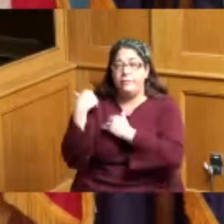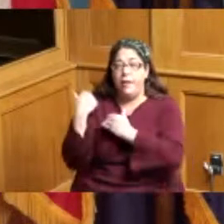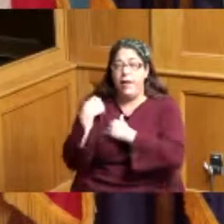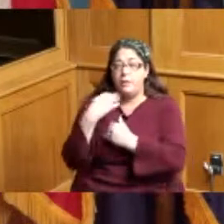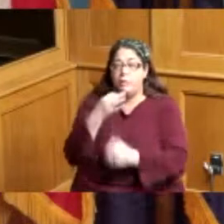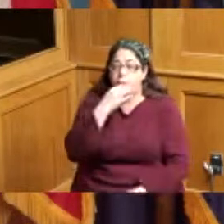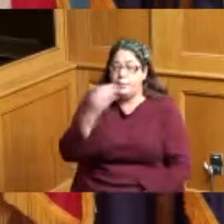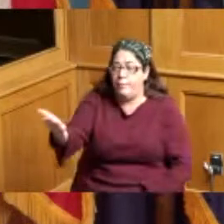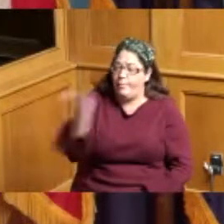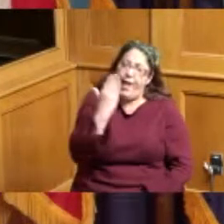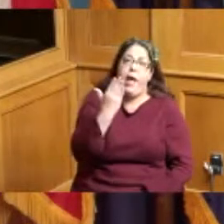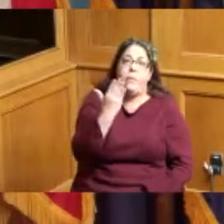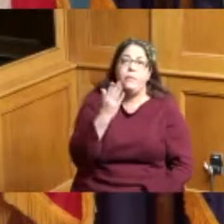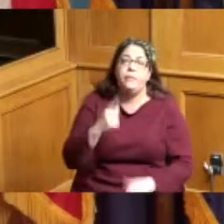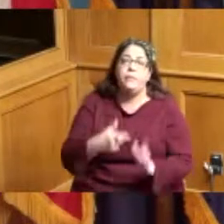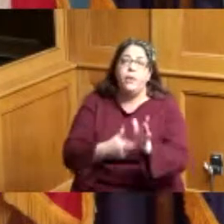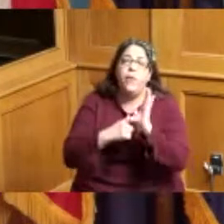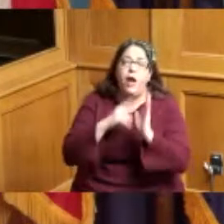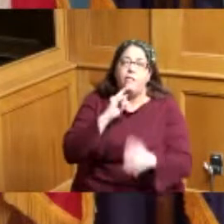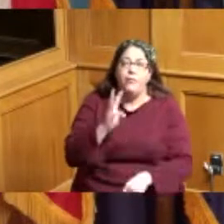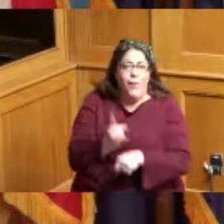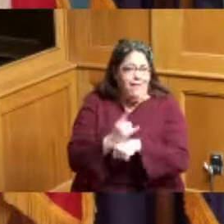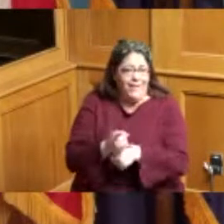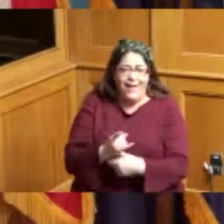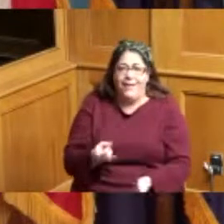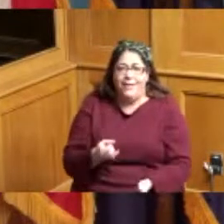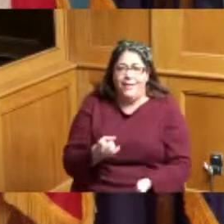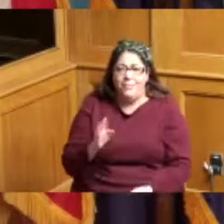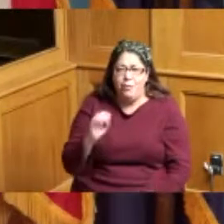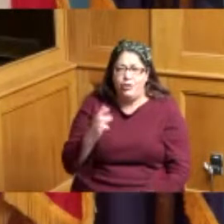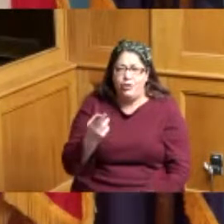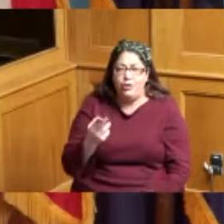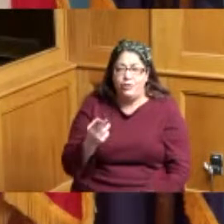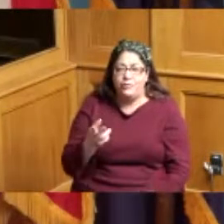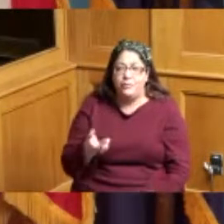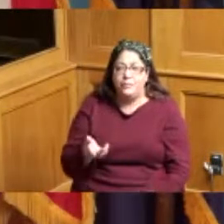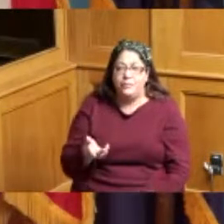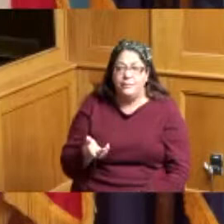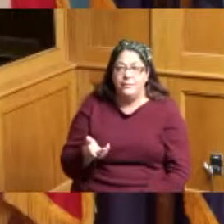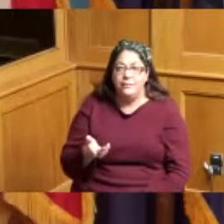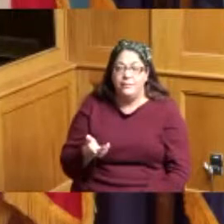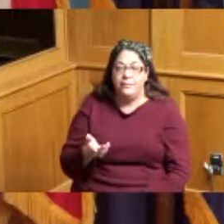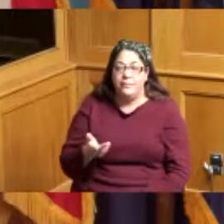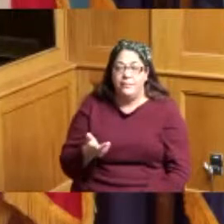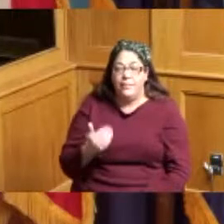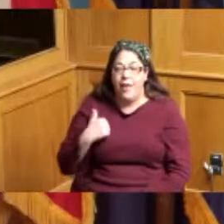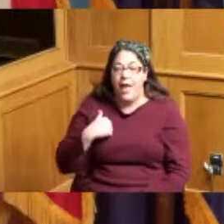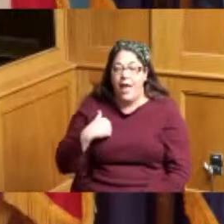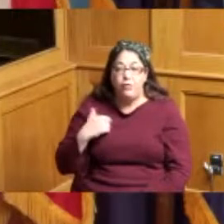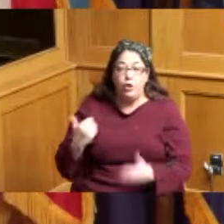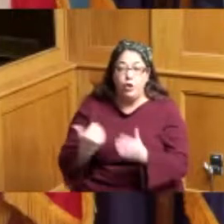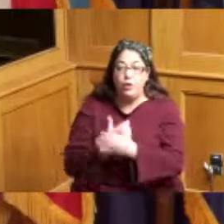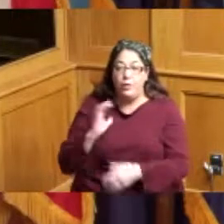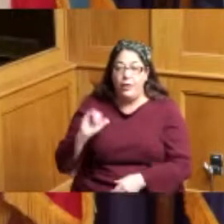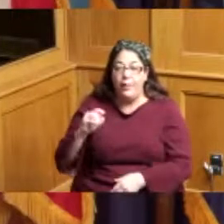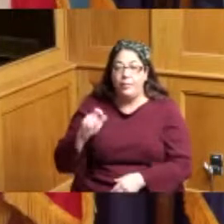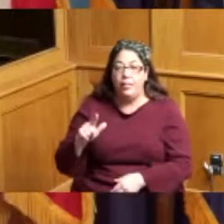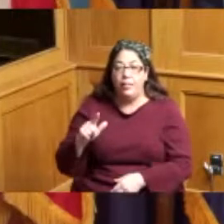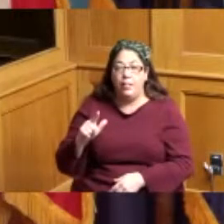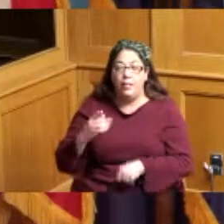hit us in march for wi-fi we've got a new capital improvements that we've got to do to that stadium